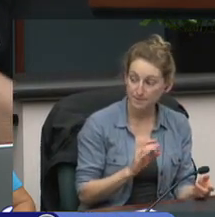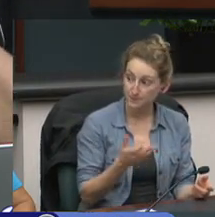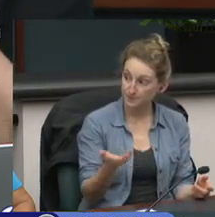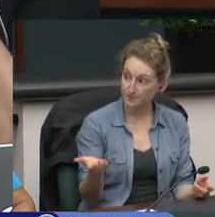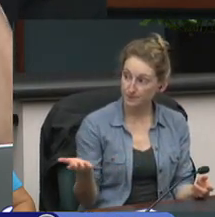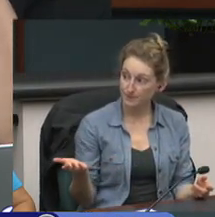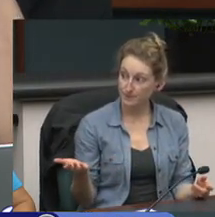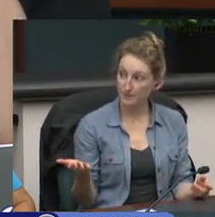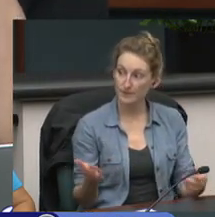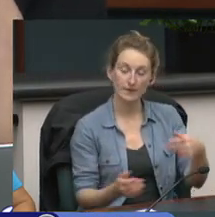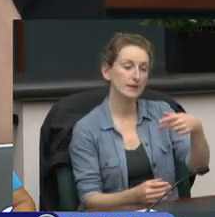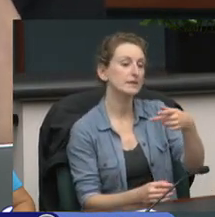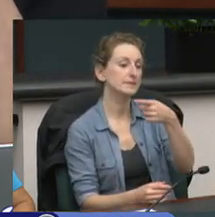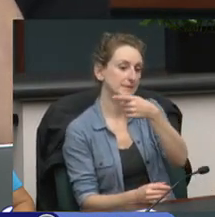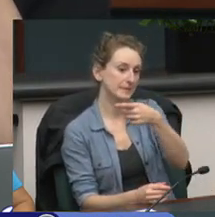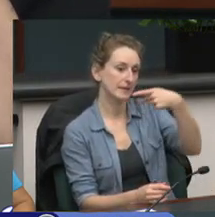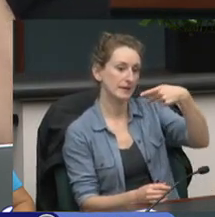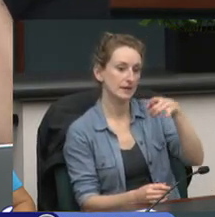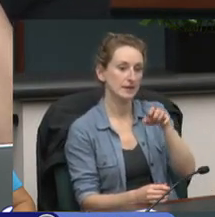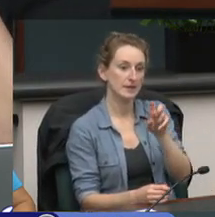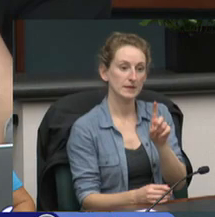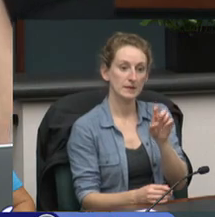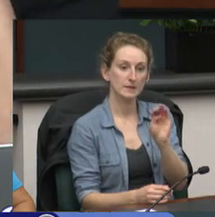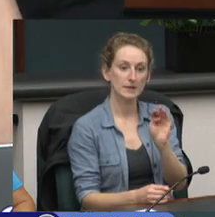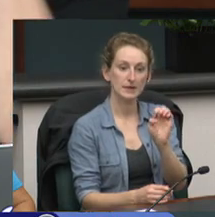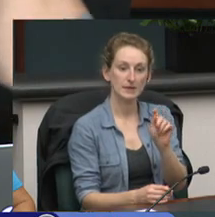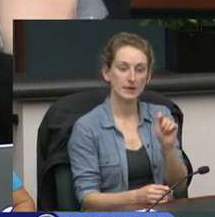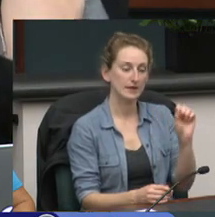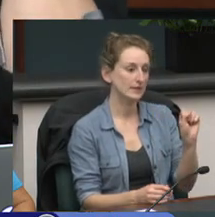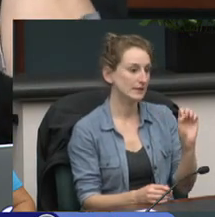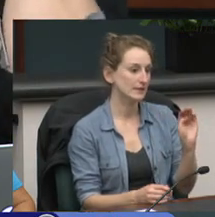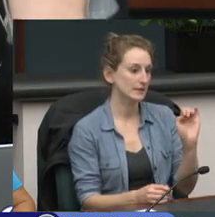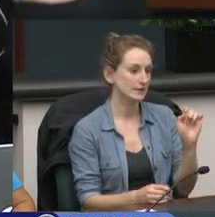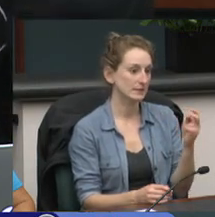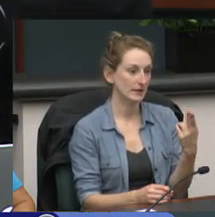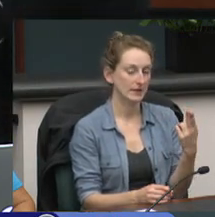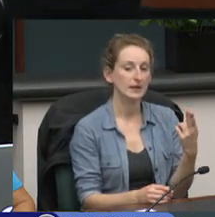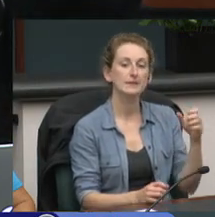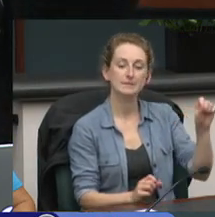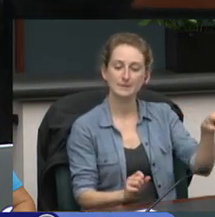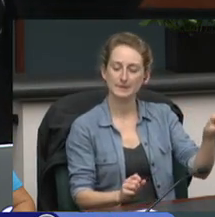repeat mone Smith yeah first of all I'd like to say I think it's very